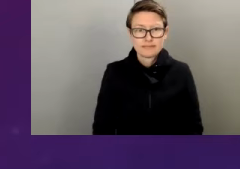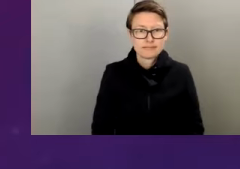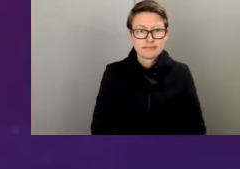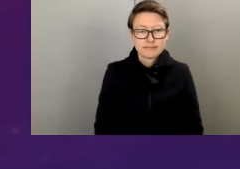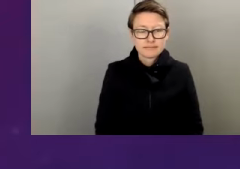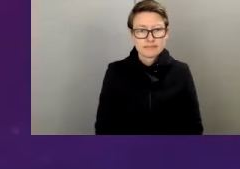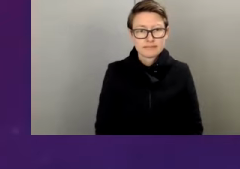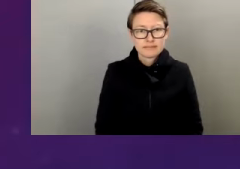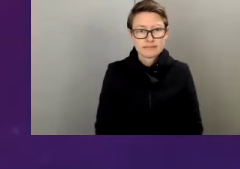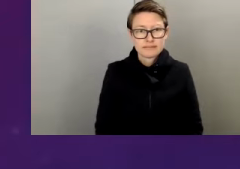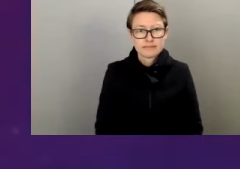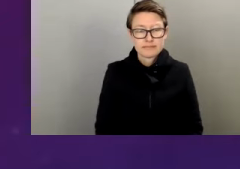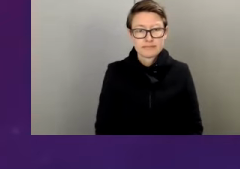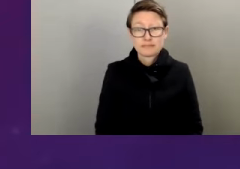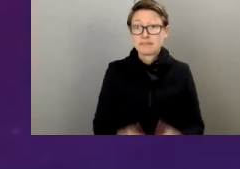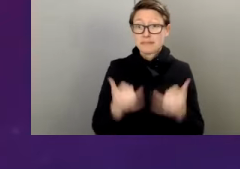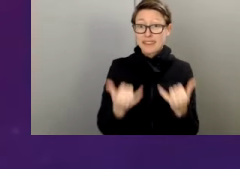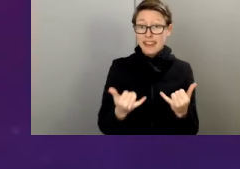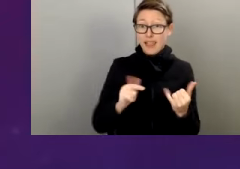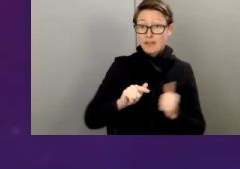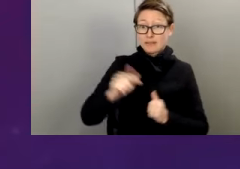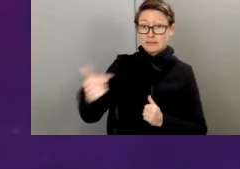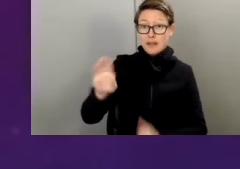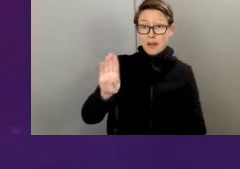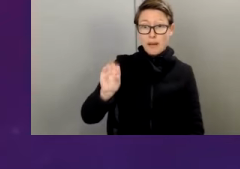And with that, I'm going to hand it over to Bobbie to talk about self